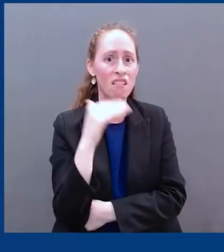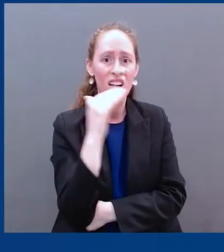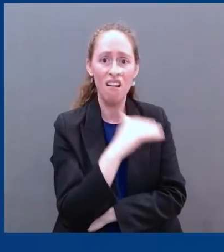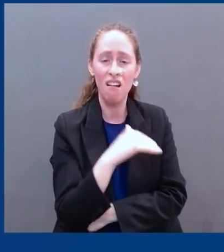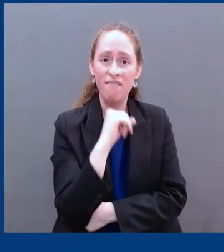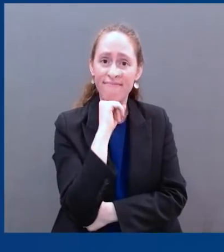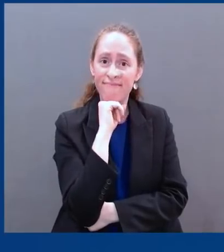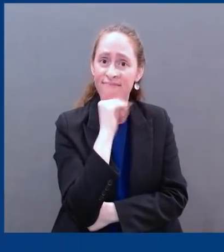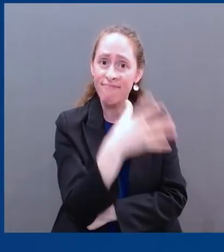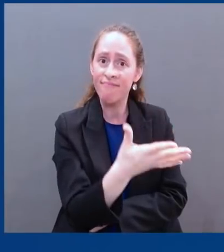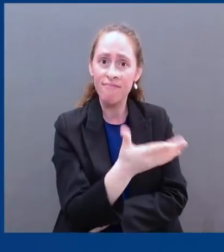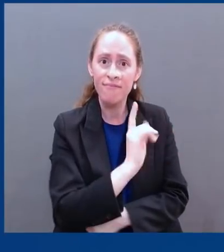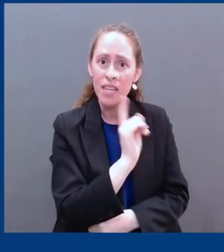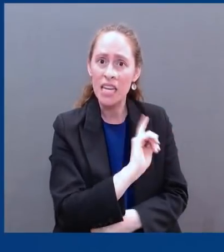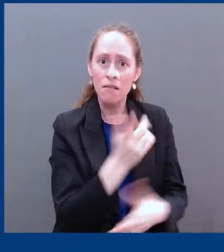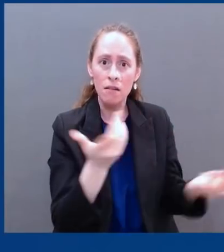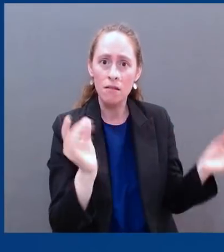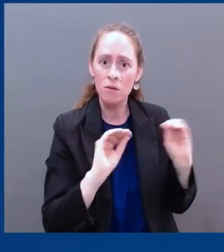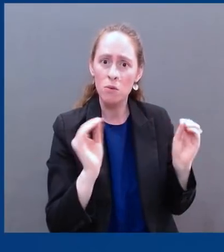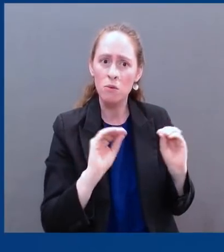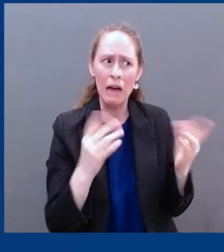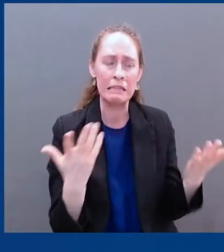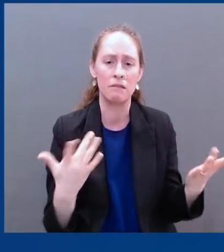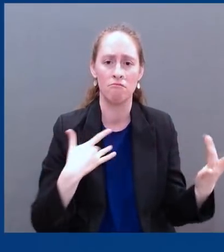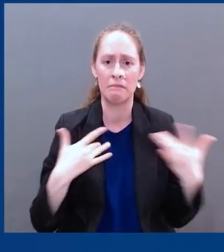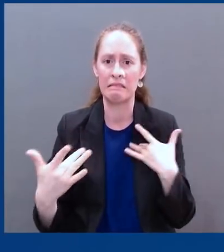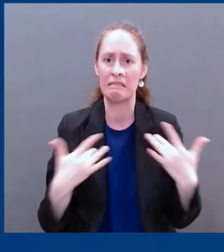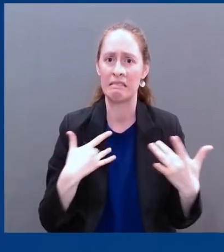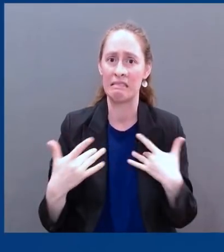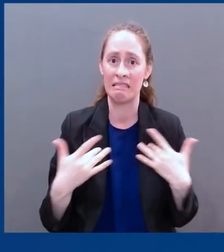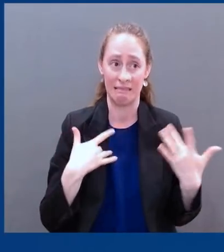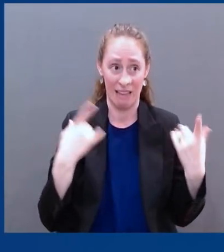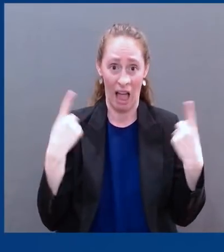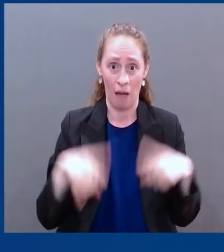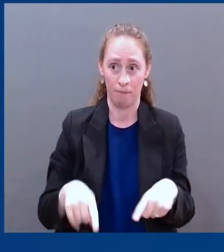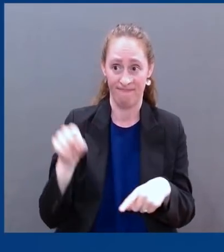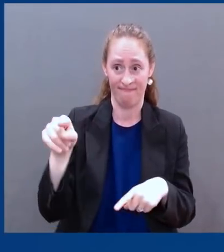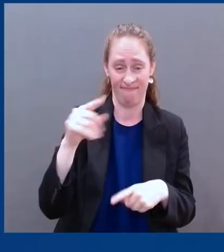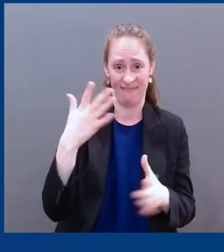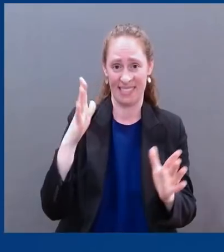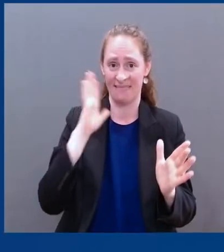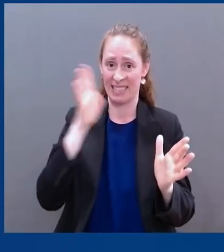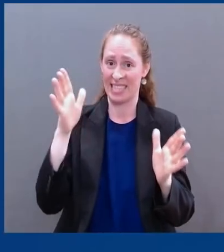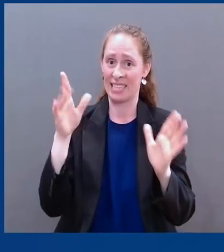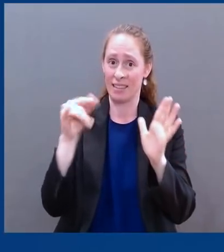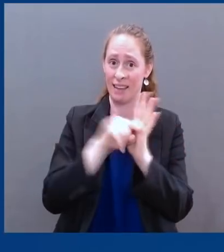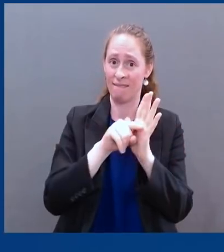and we're already seeing the consequences. Let me turn to Secretary Becerra to describe what's happening